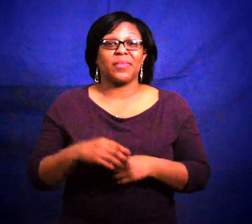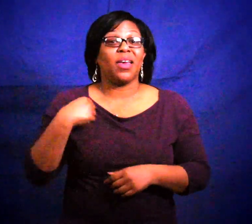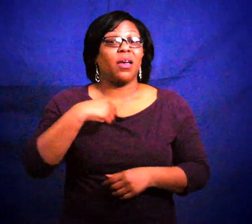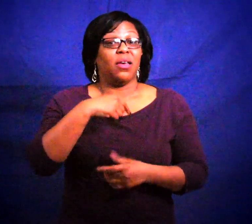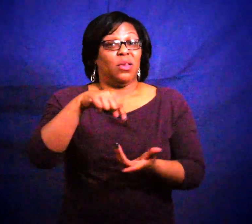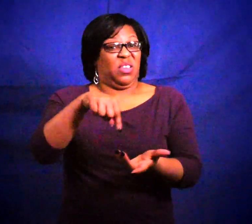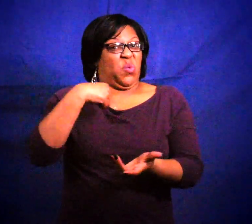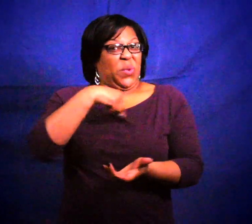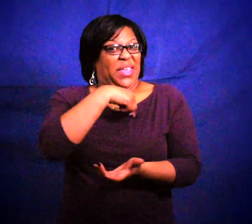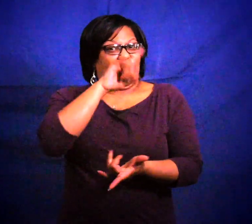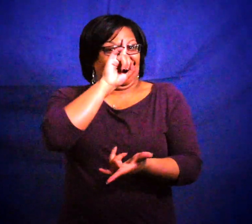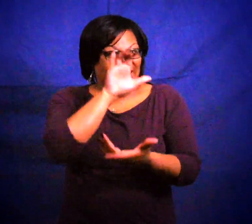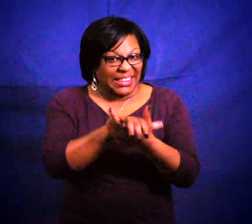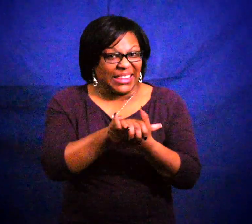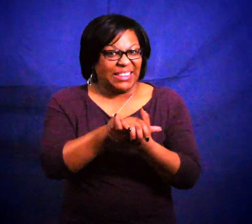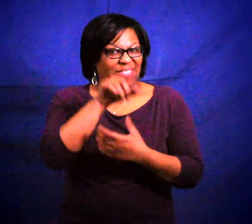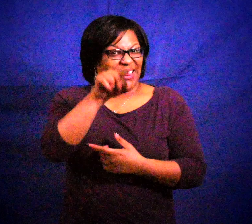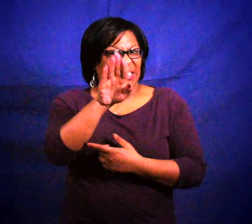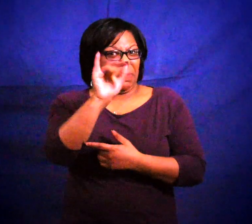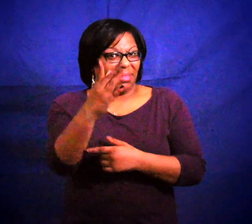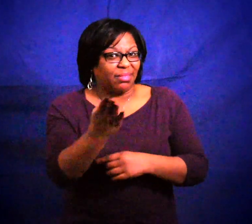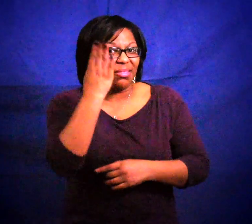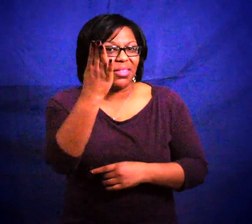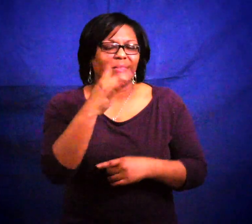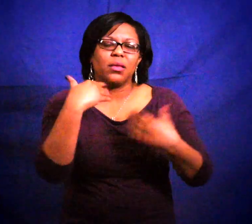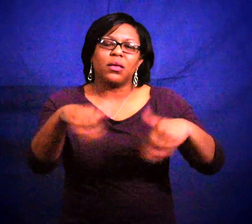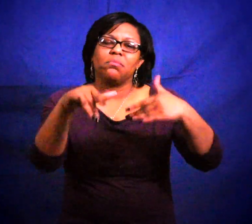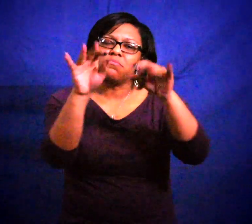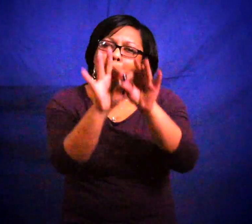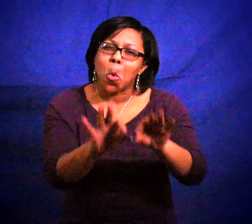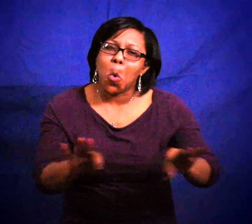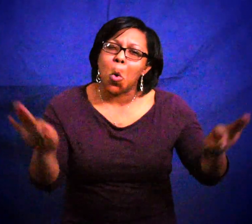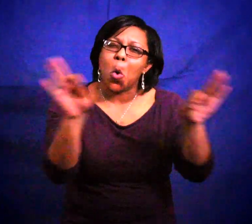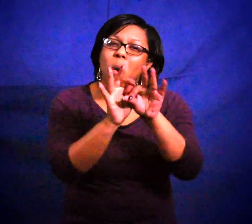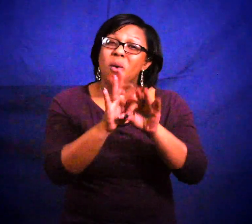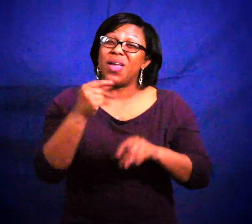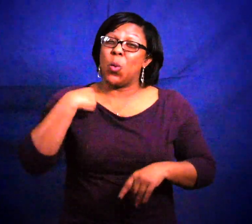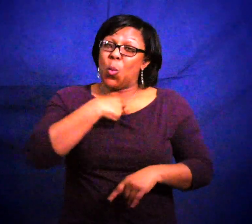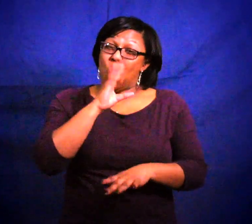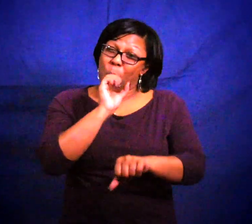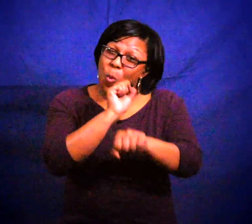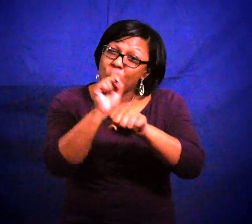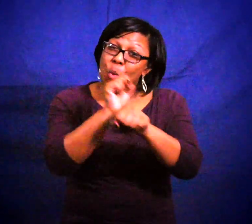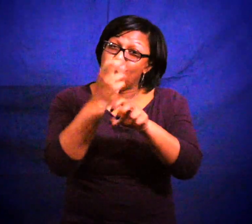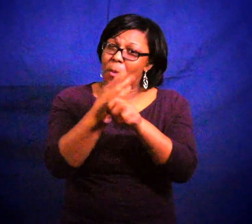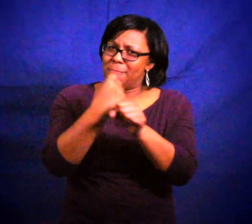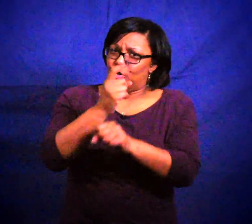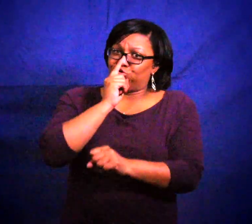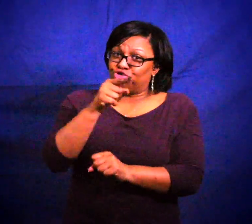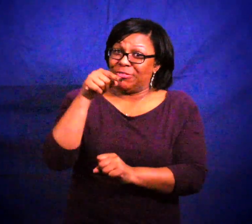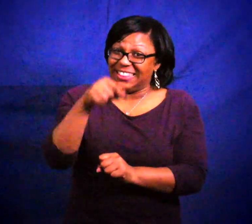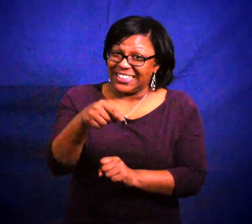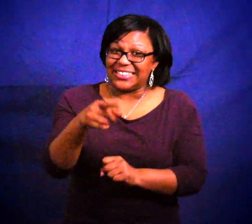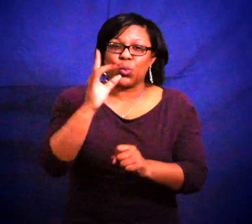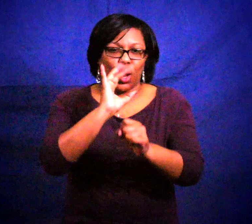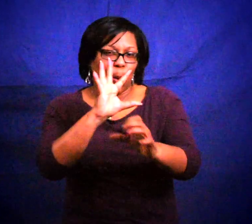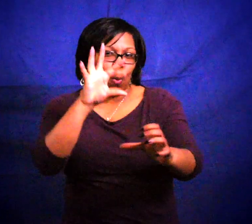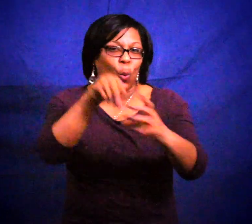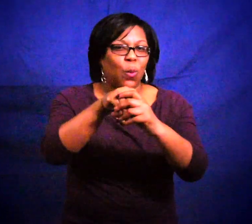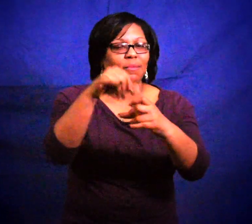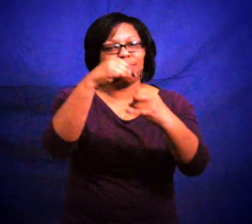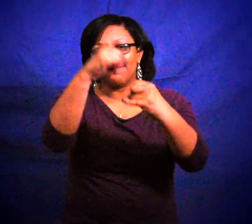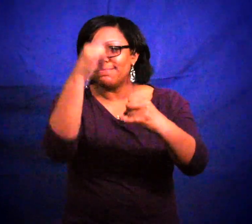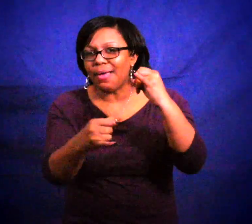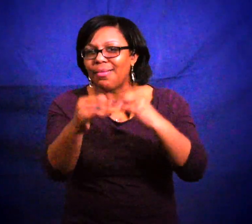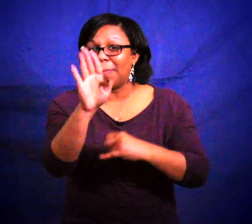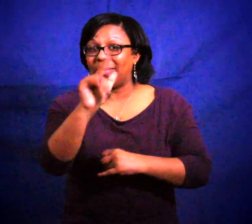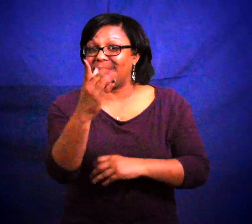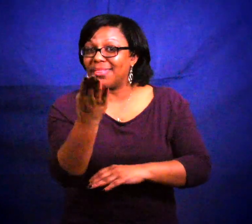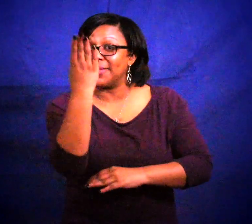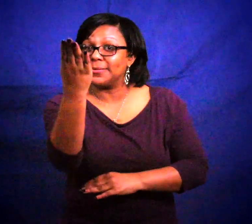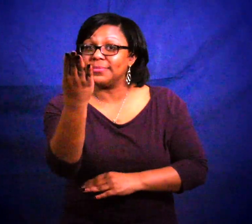We believe this bill is very important and are working hard to make sure that it gets included in the final bill